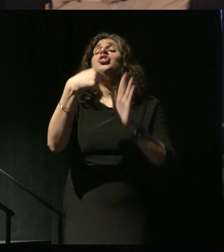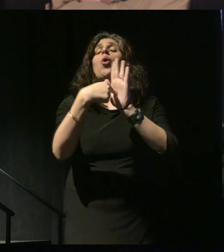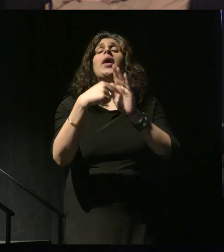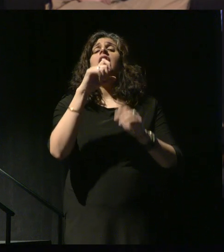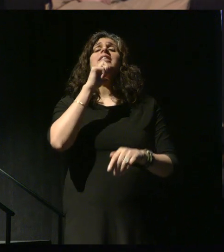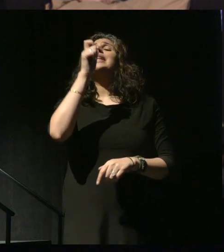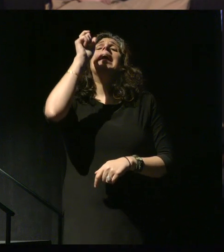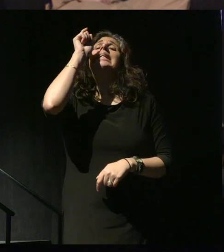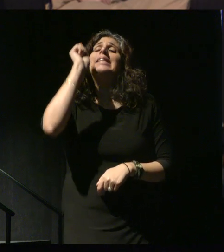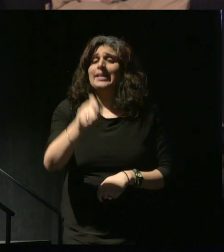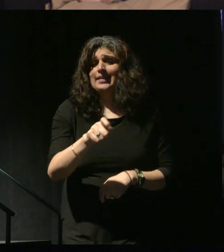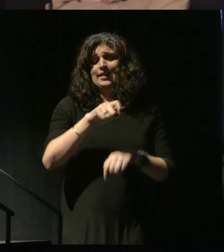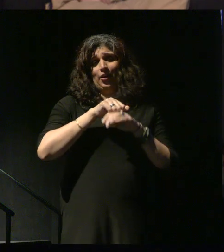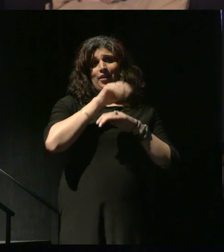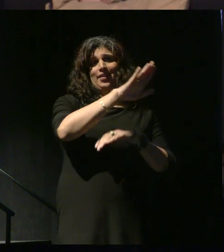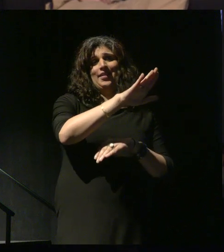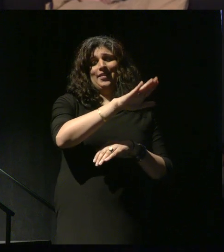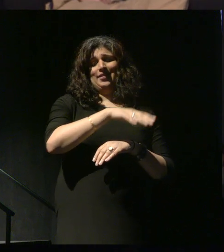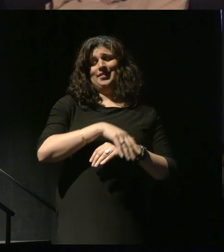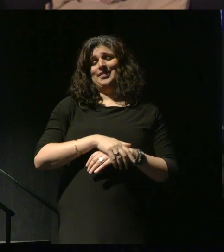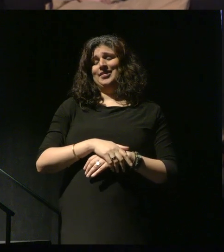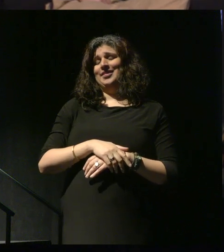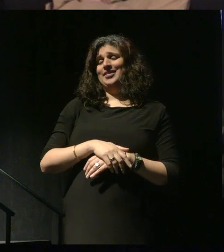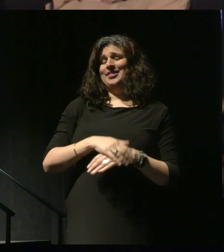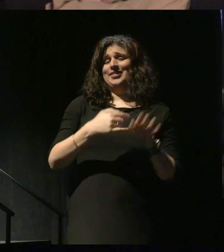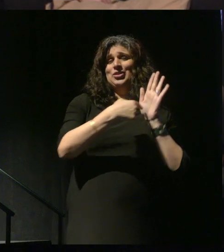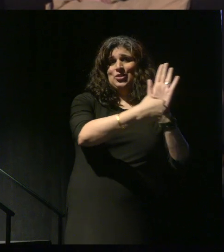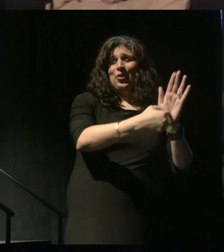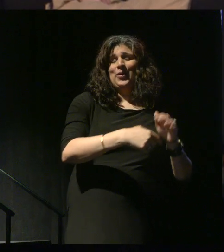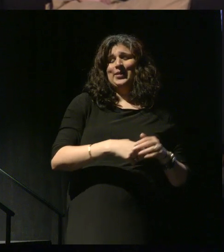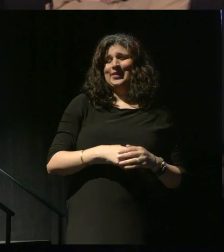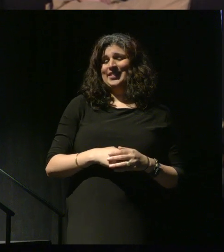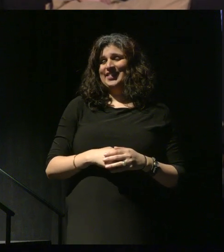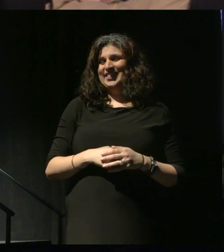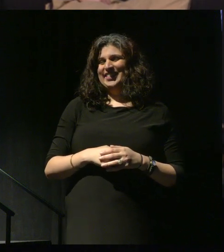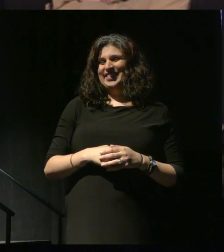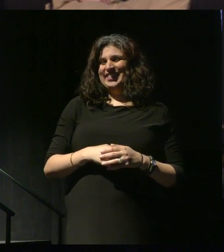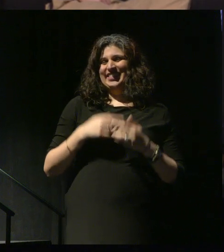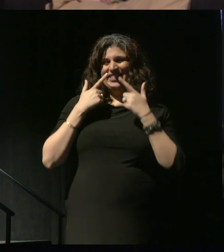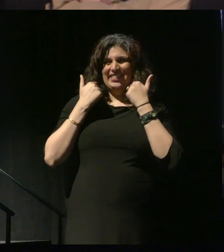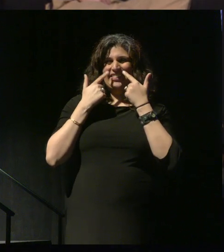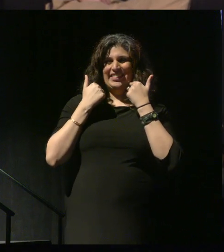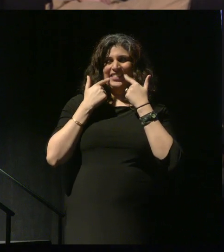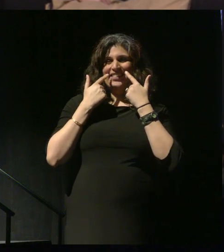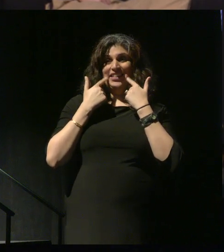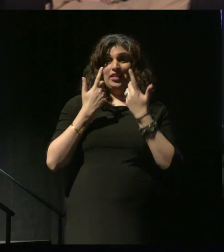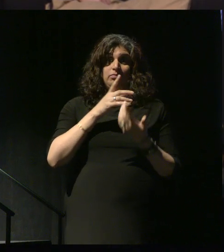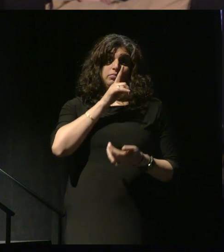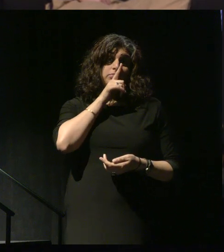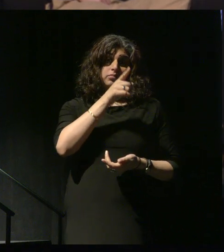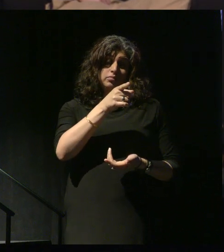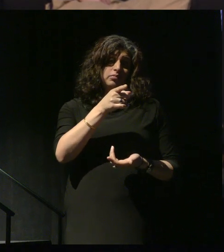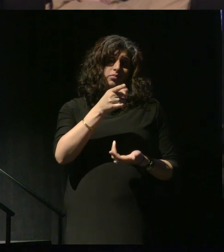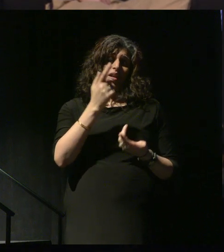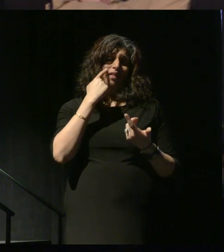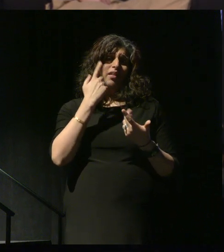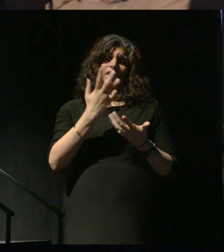What a good save. Yes, reframe. Reframe, yes. Reframe and it's true because I think there is a lot of,